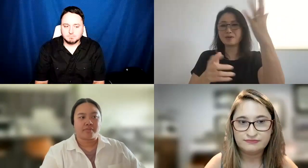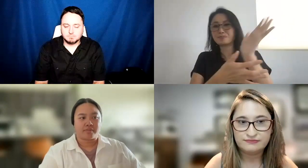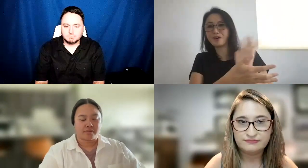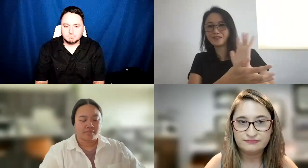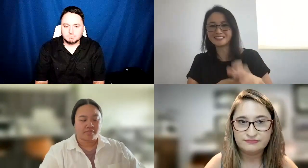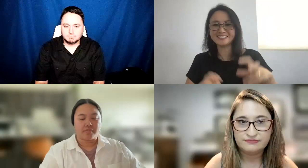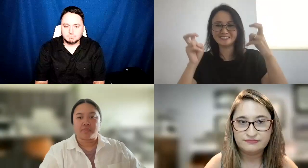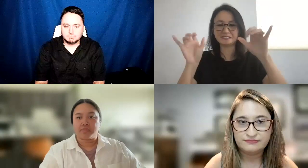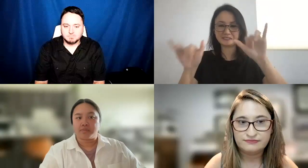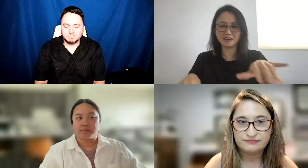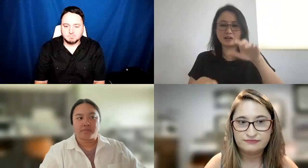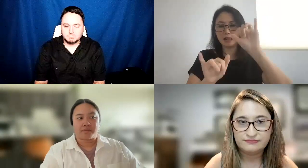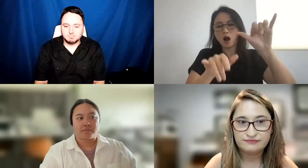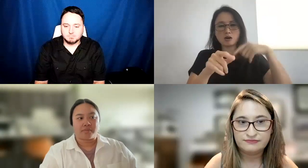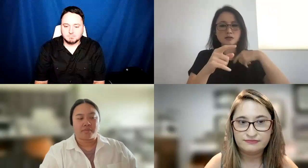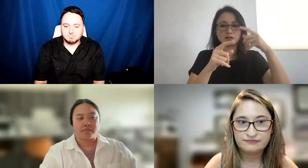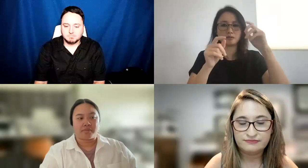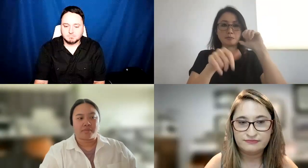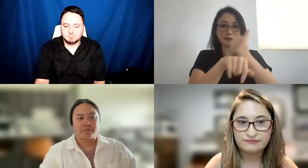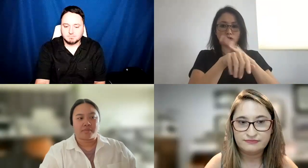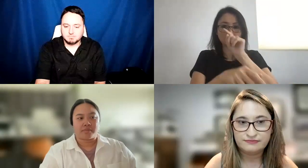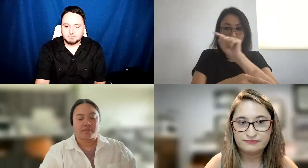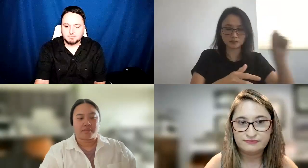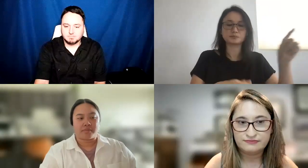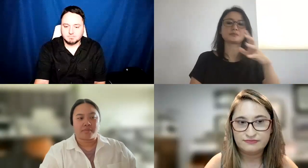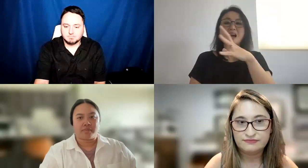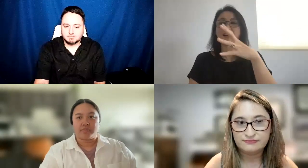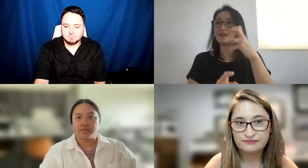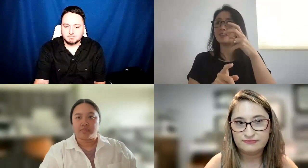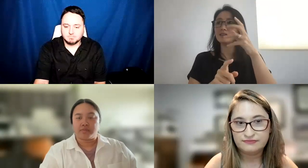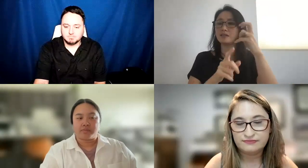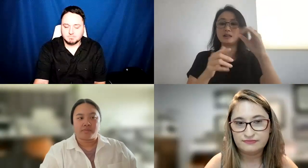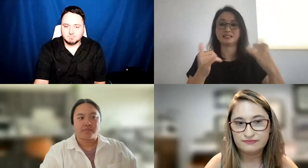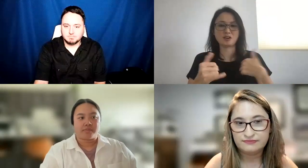So think of, it's kind of like my take on Beverly Hills movie life, things like that.